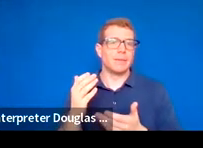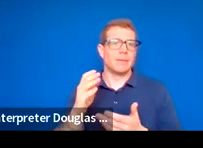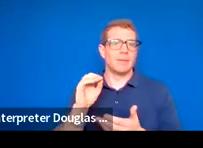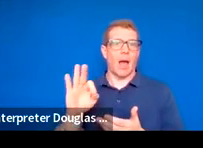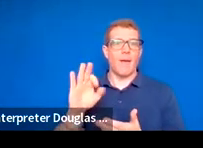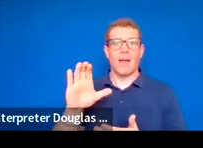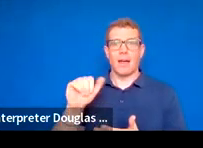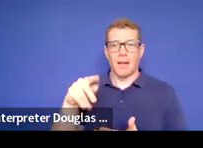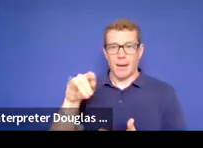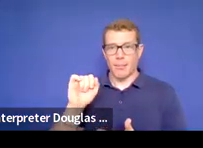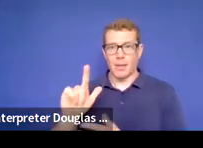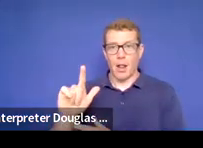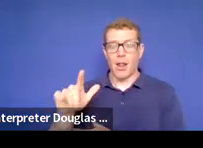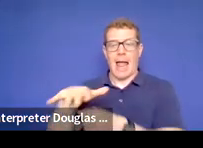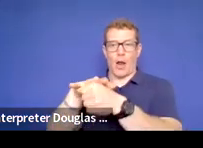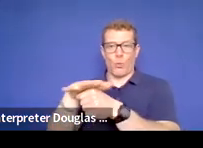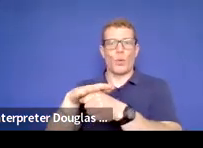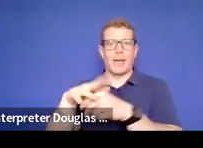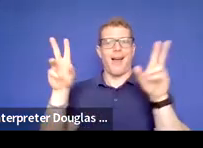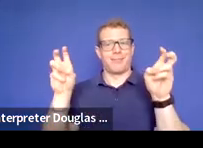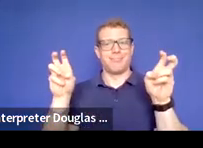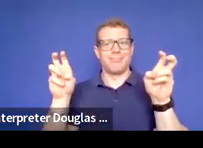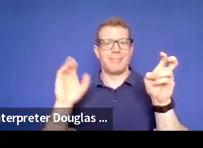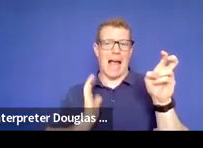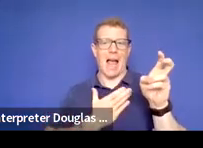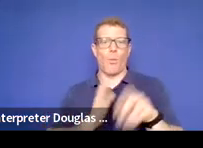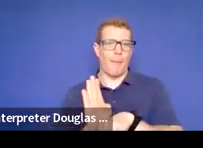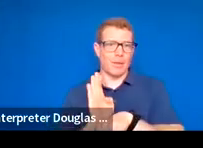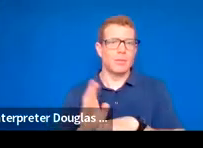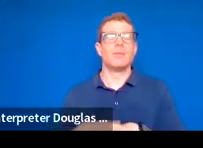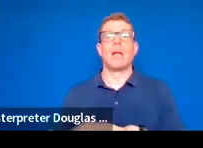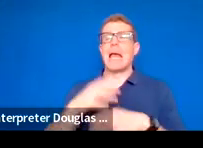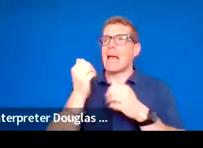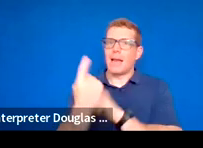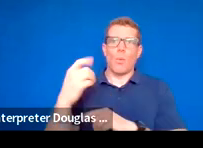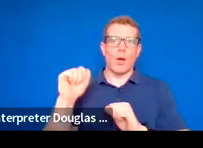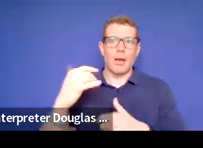Anyone can call us, and we'll be happy to do a memory screening for you and set that appointment.